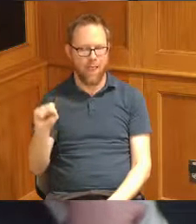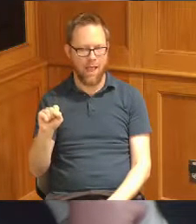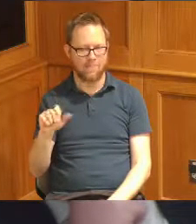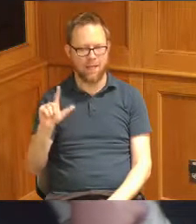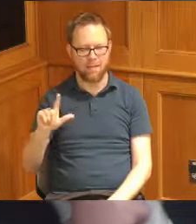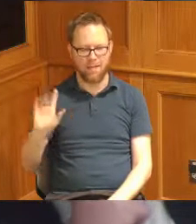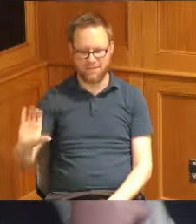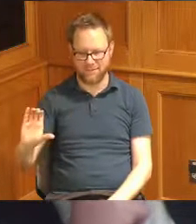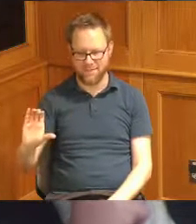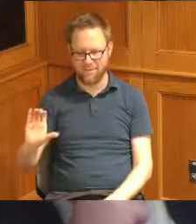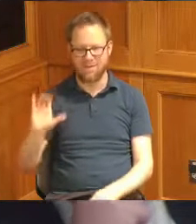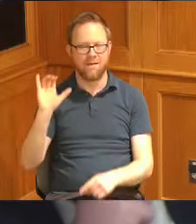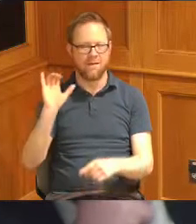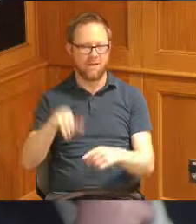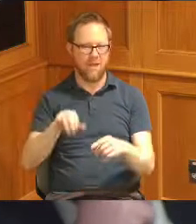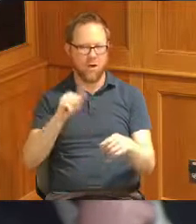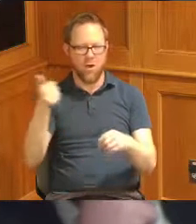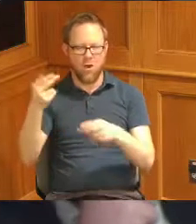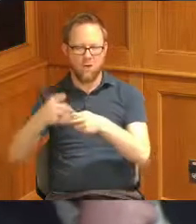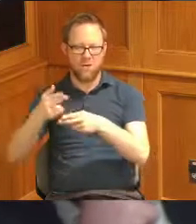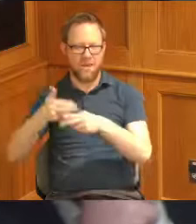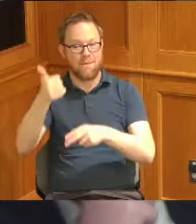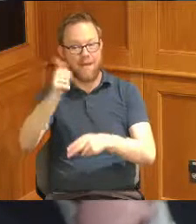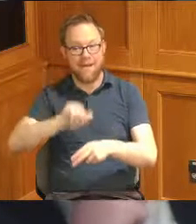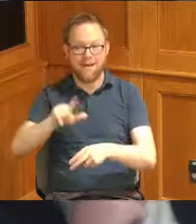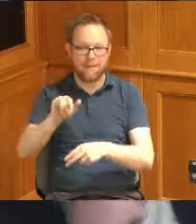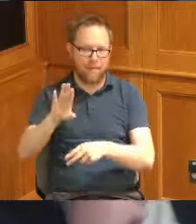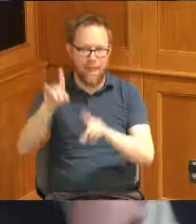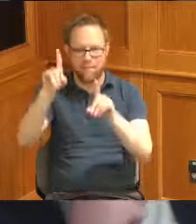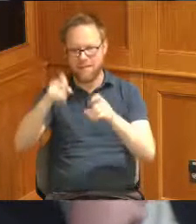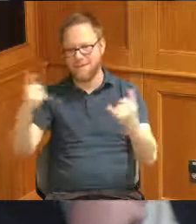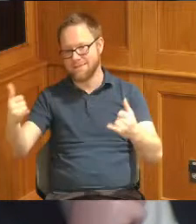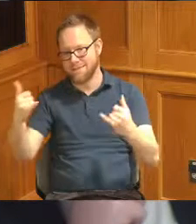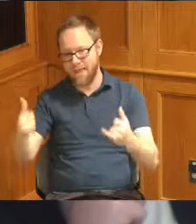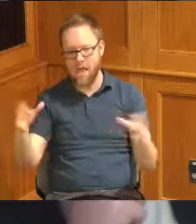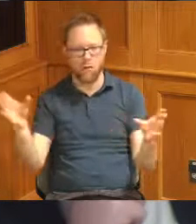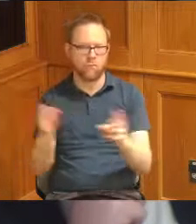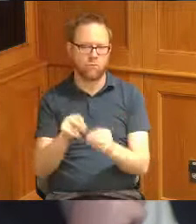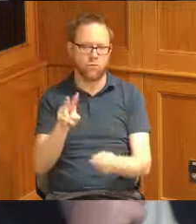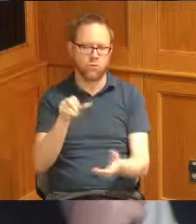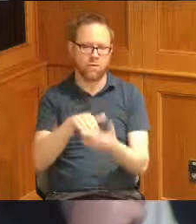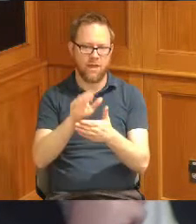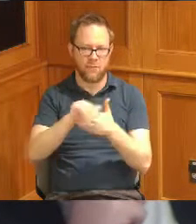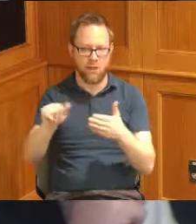doing business as lab tests Any Lab Test Now for 200,000 for substance abuse screenings